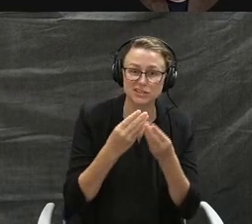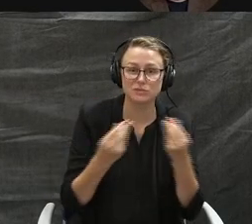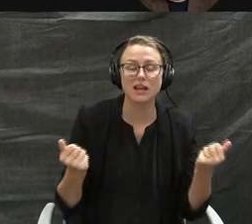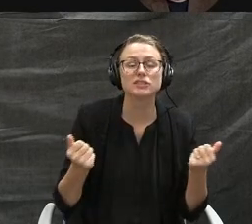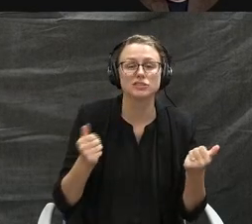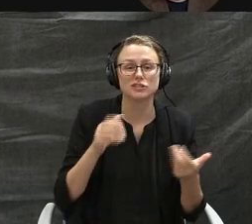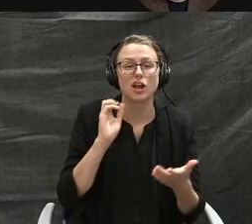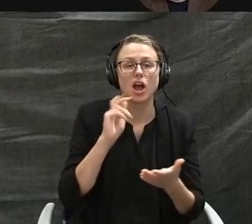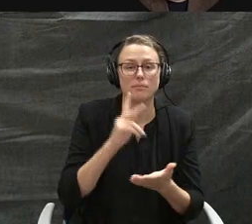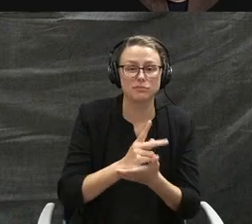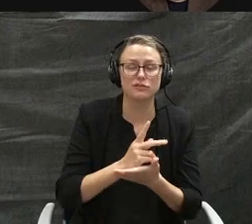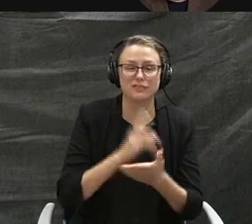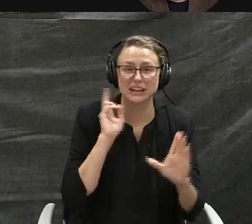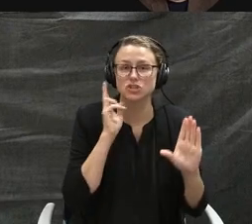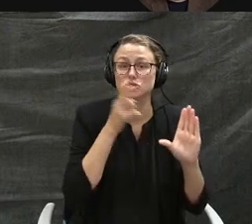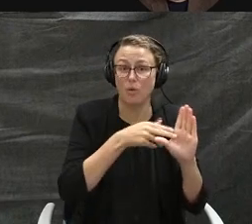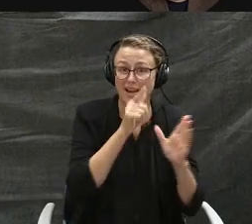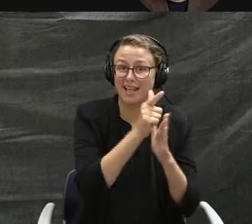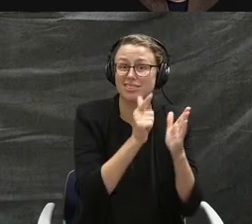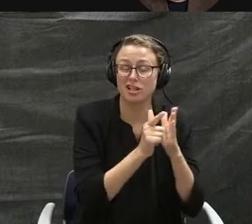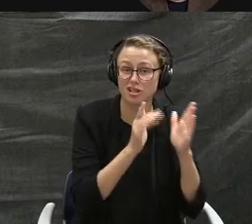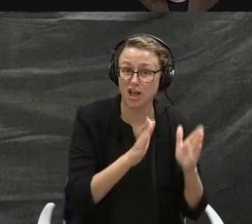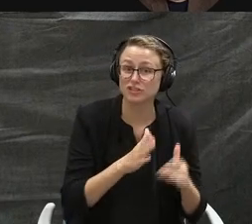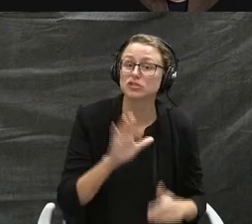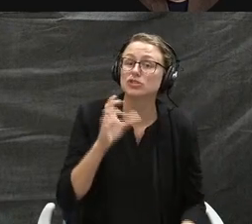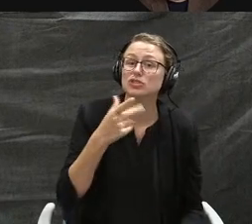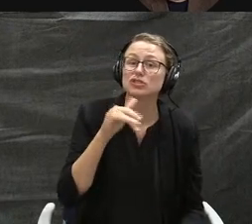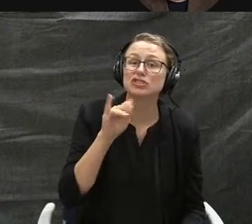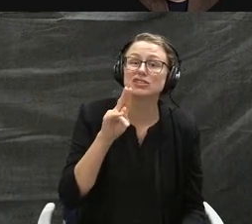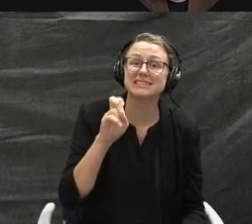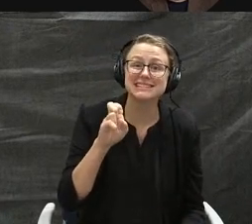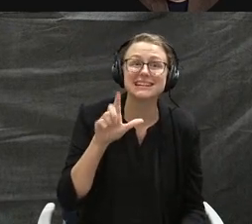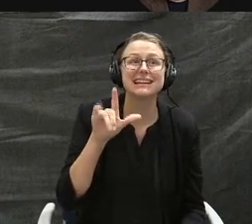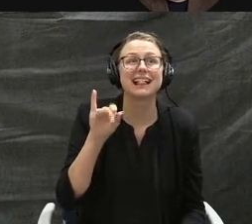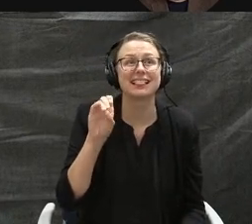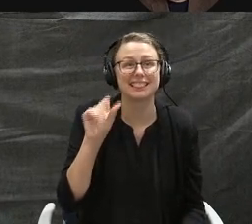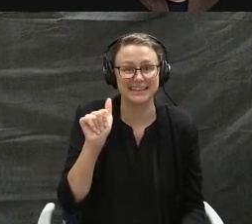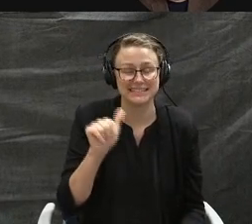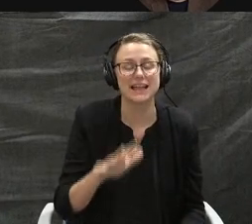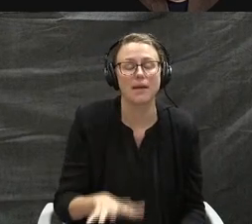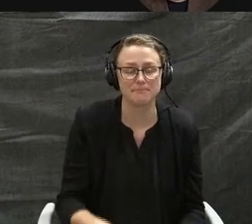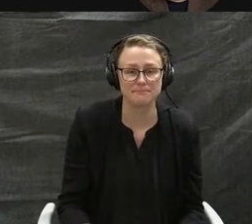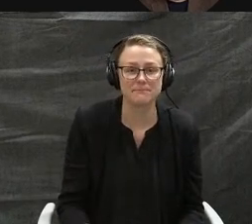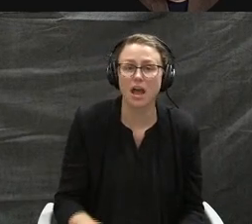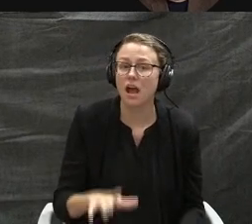Christine, thank you, Lisa. Thank you for the second. Are there any comments or questions for Doctor Peterson?